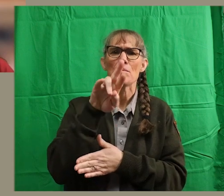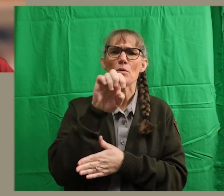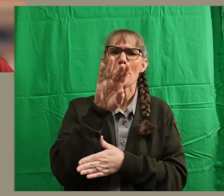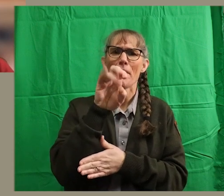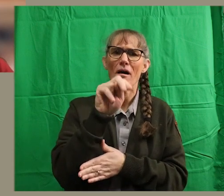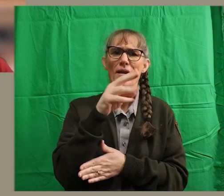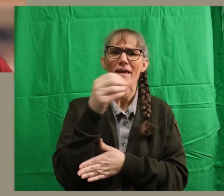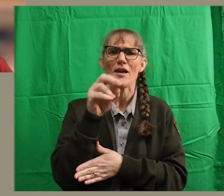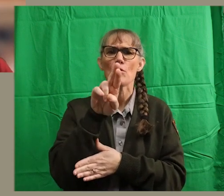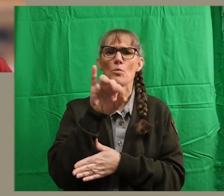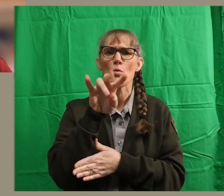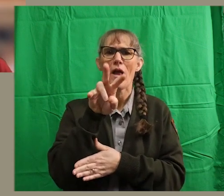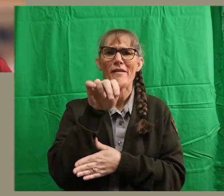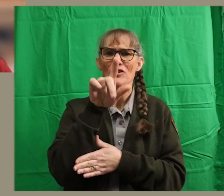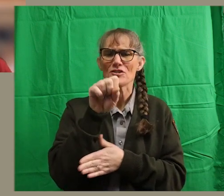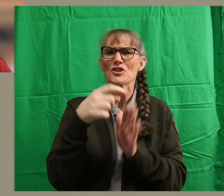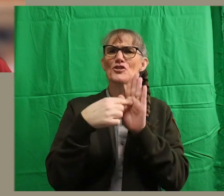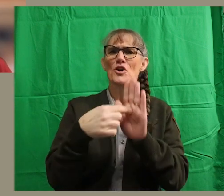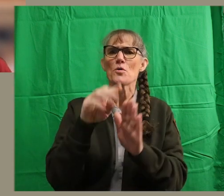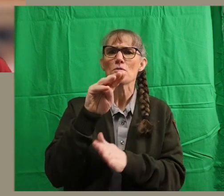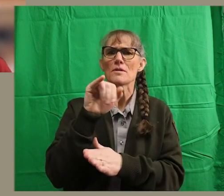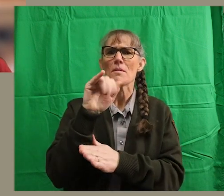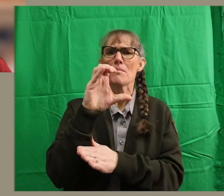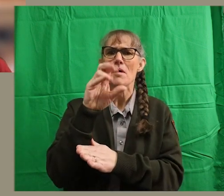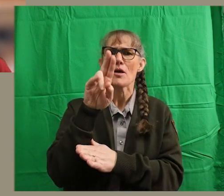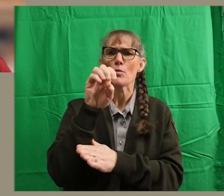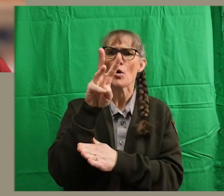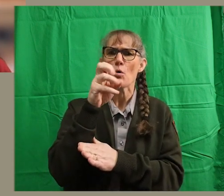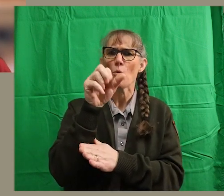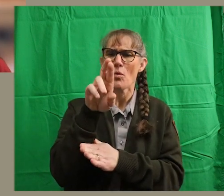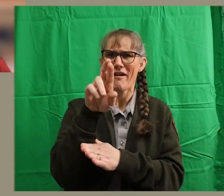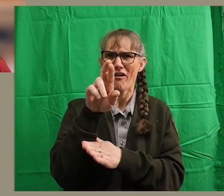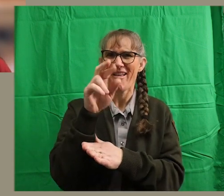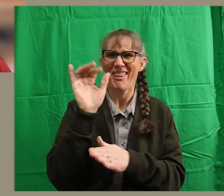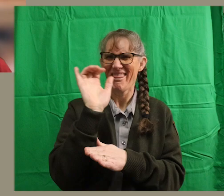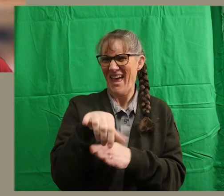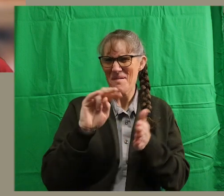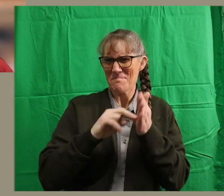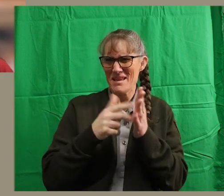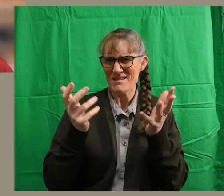shows microwear measurements, and microwave being microscopic indications of abrasion on the tooth,